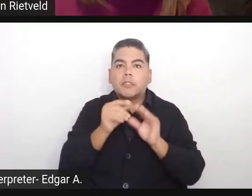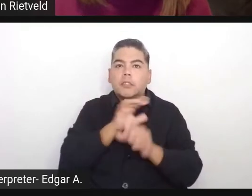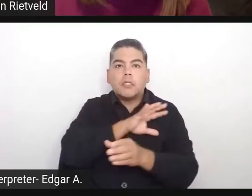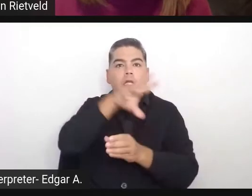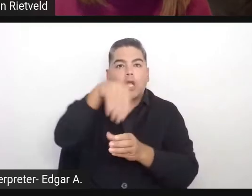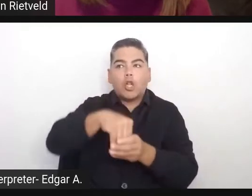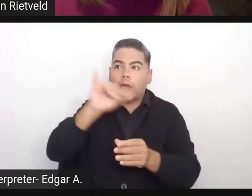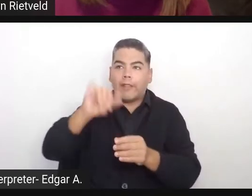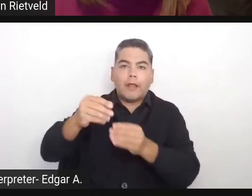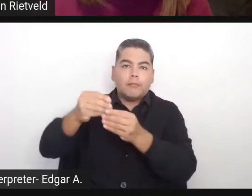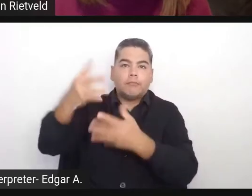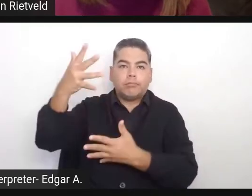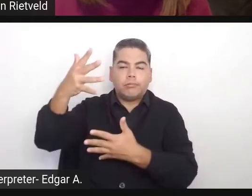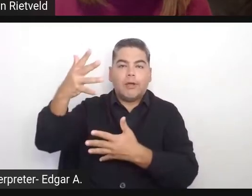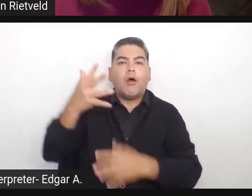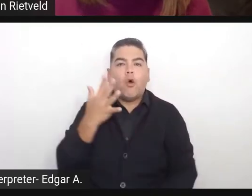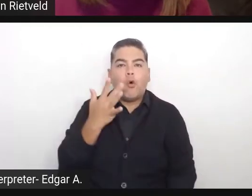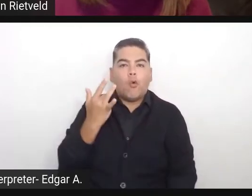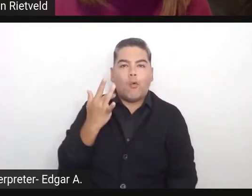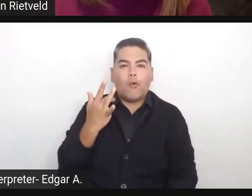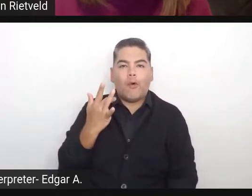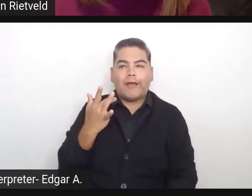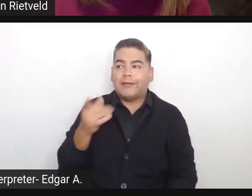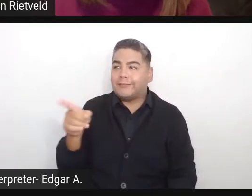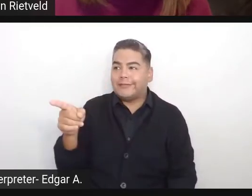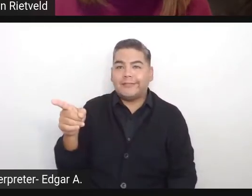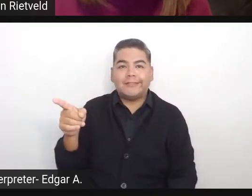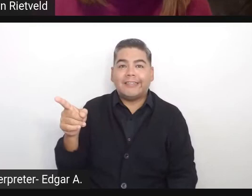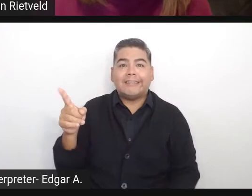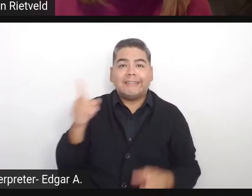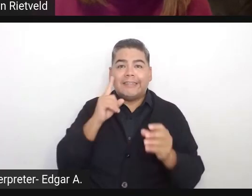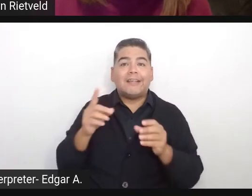and it was because there wasn't an empty value at the top.